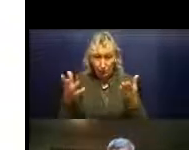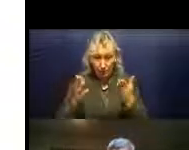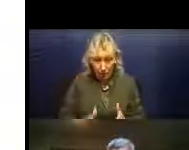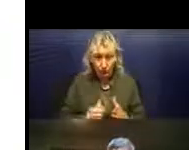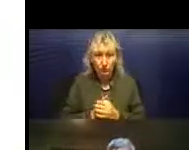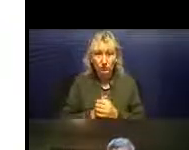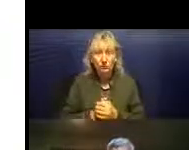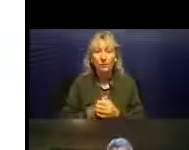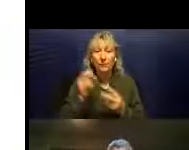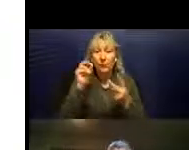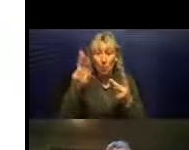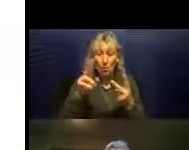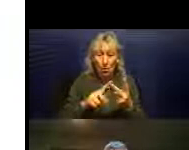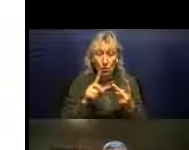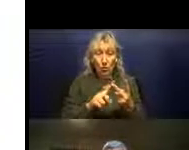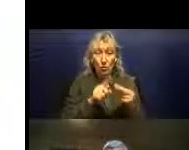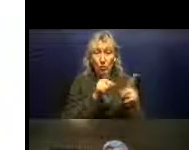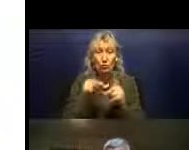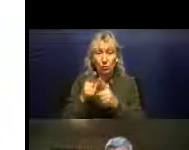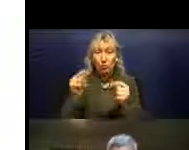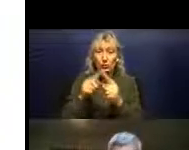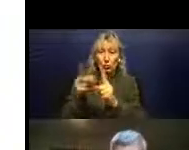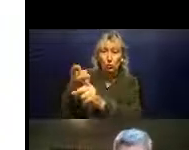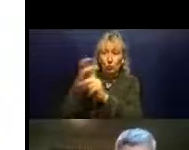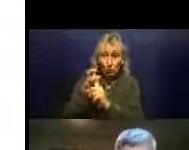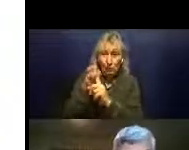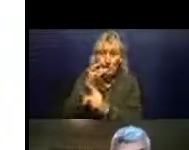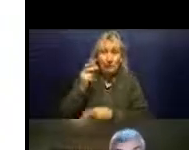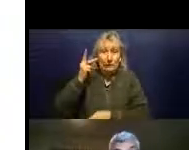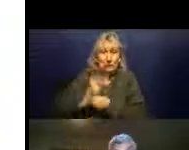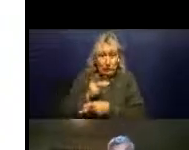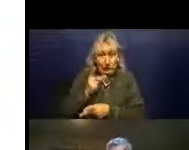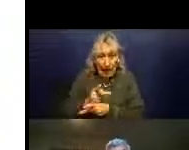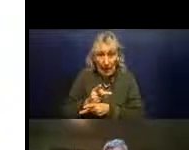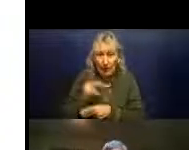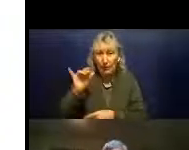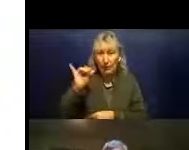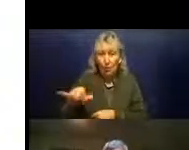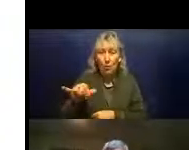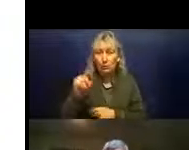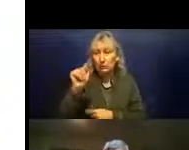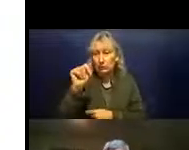that Eitc: Okay, child tax credit. and additionally, in your application need to also, identify one of these goals of either strengthening network of of free tax providers.